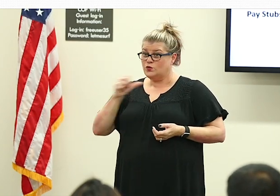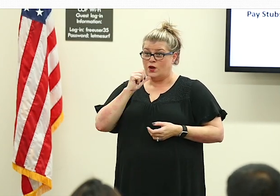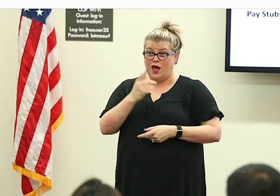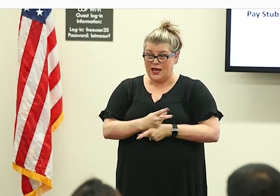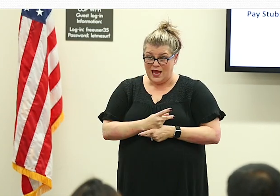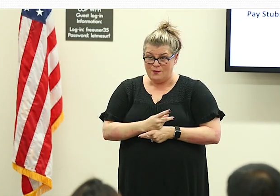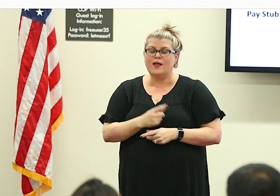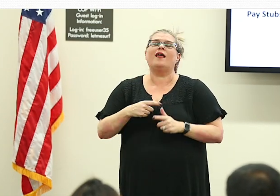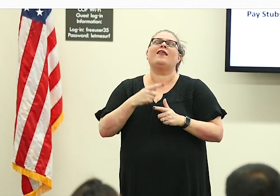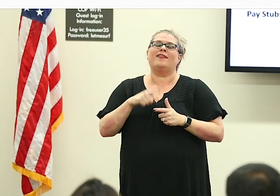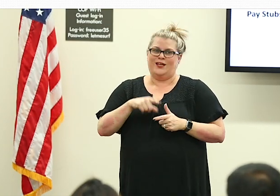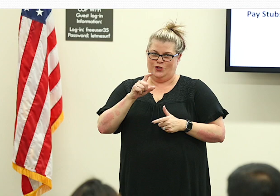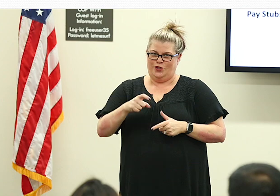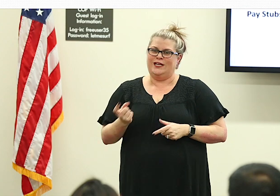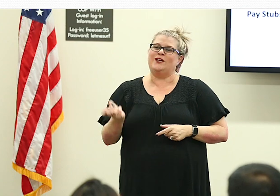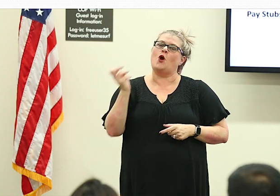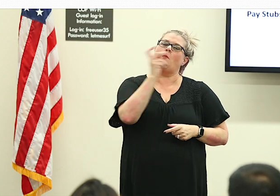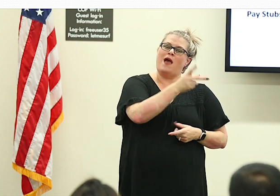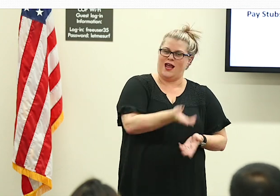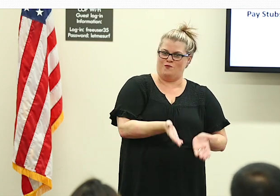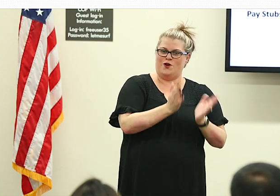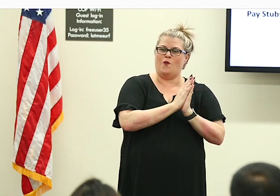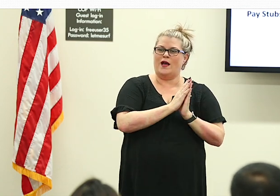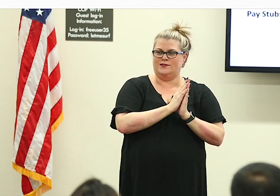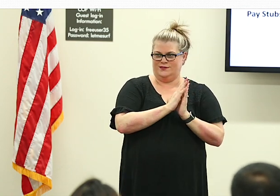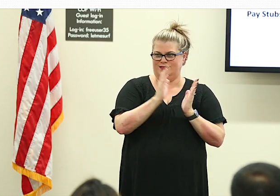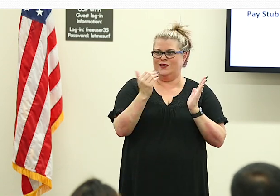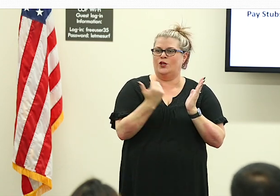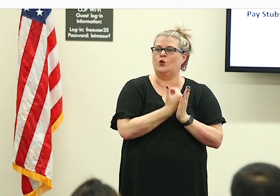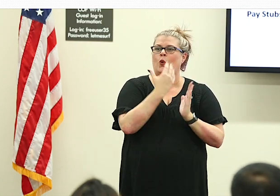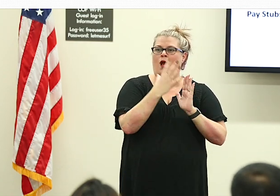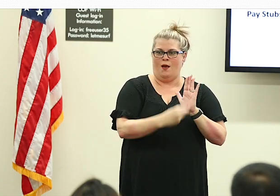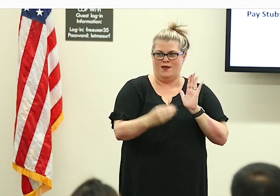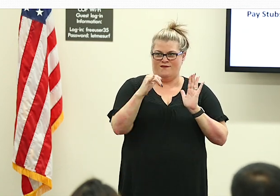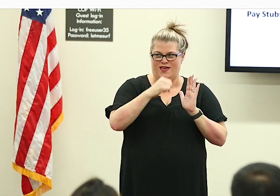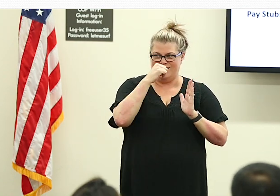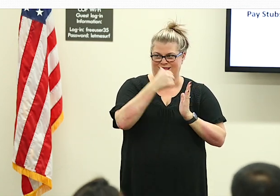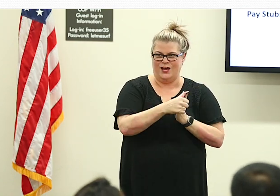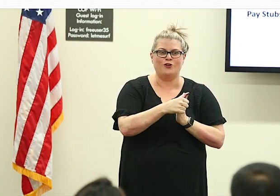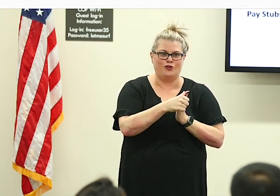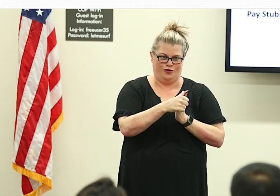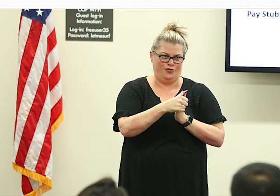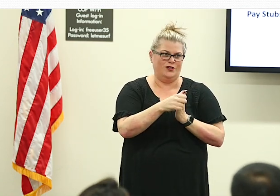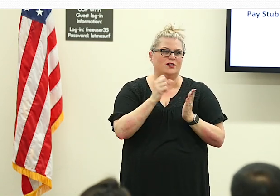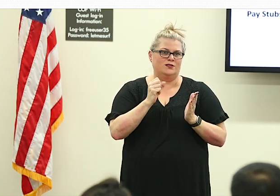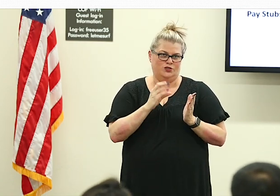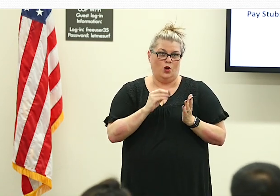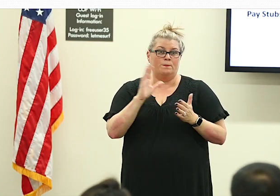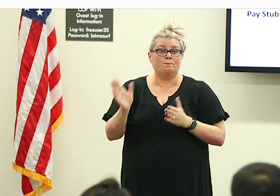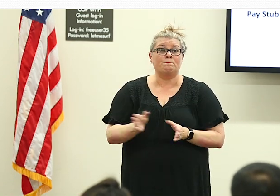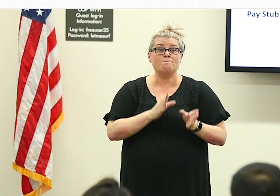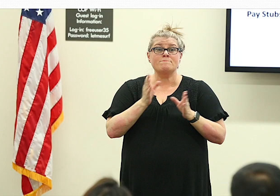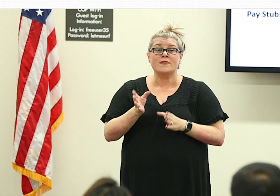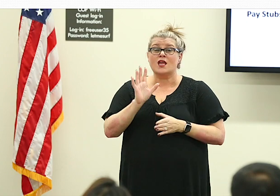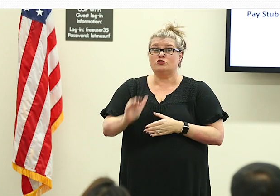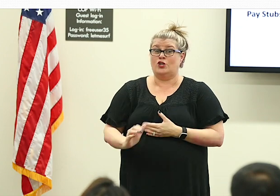Just so you have them in case you are able to submit a full application. For child support and alimony,